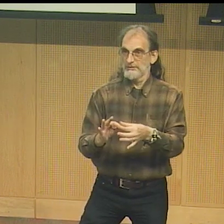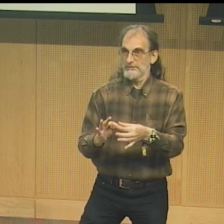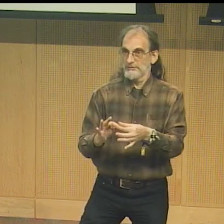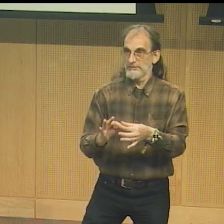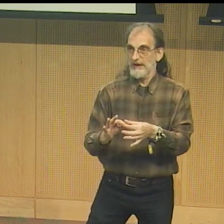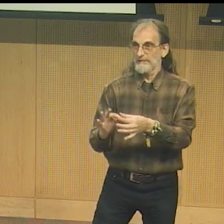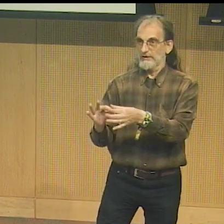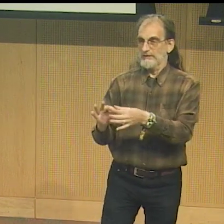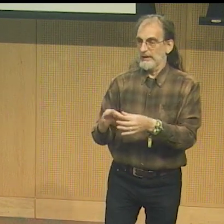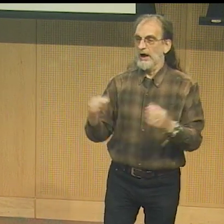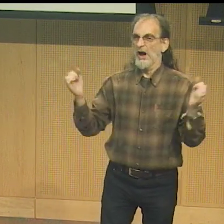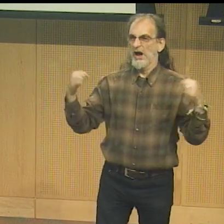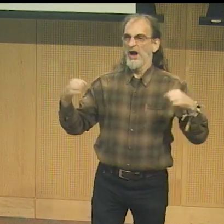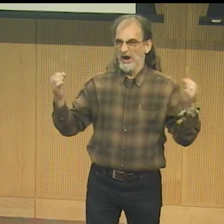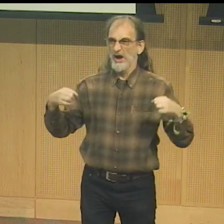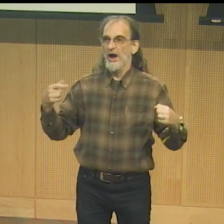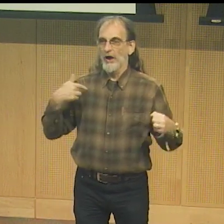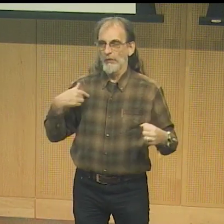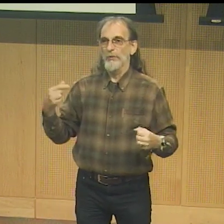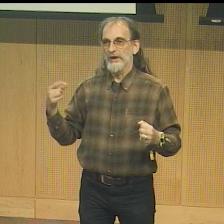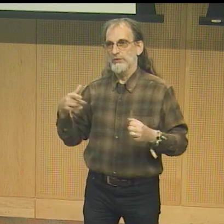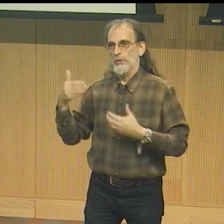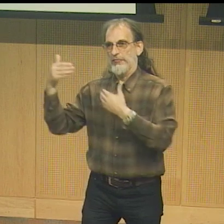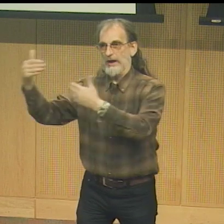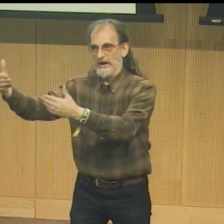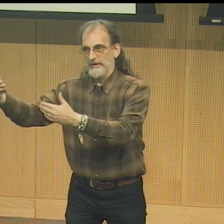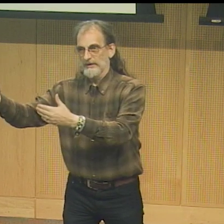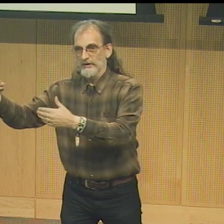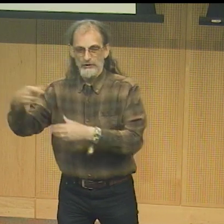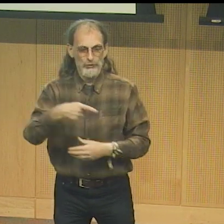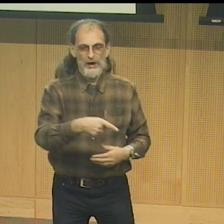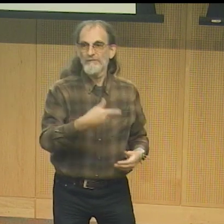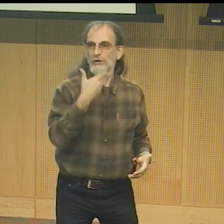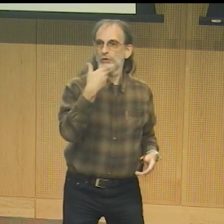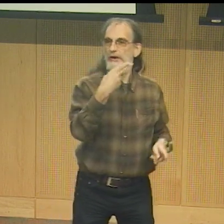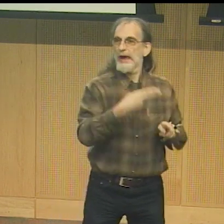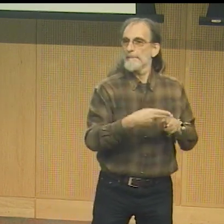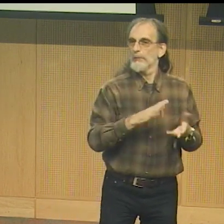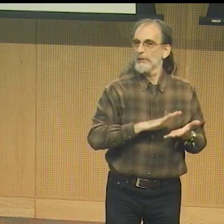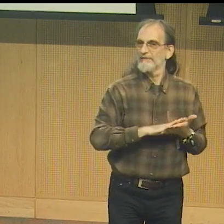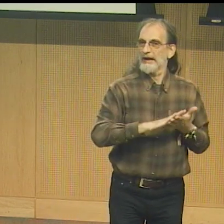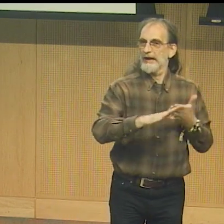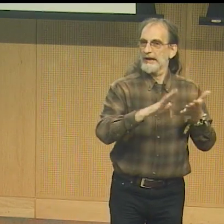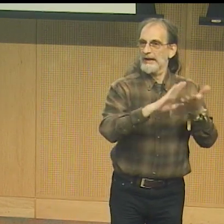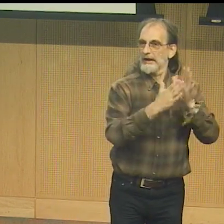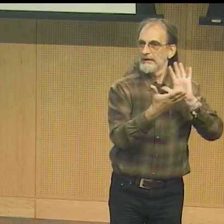rights and legislation that supports access and the like.